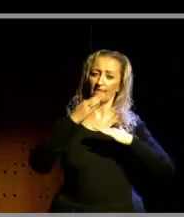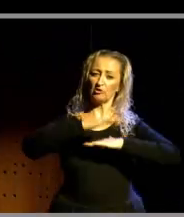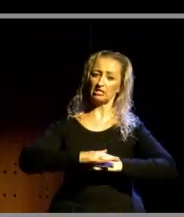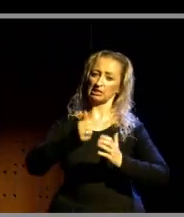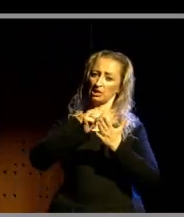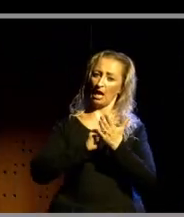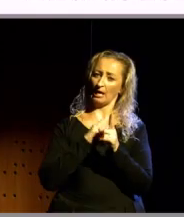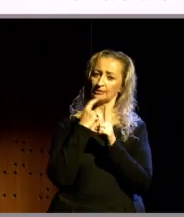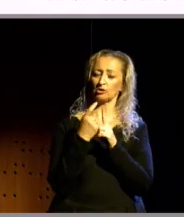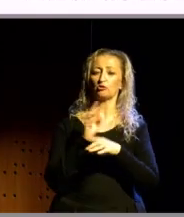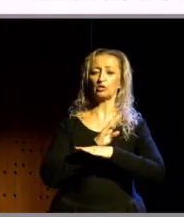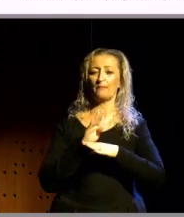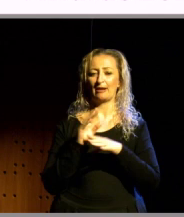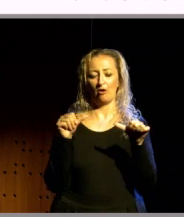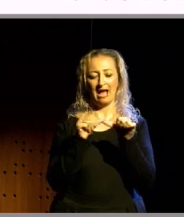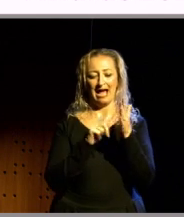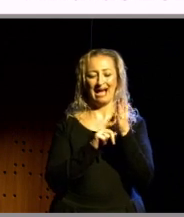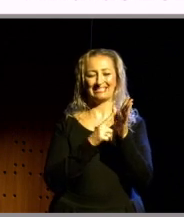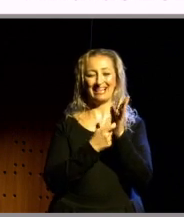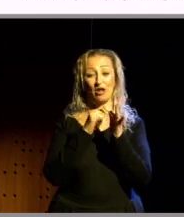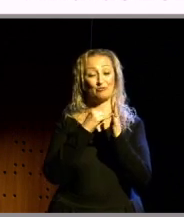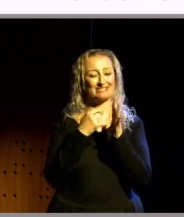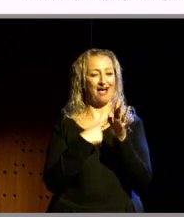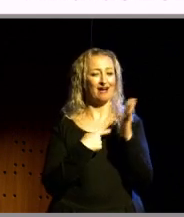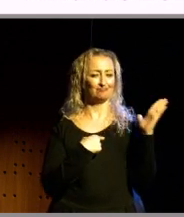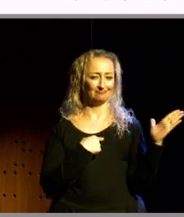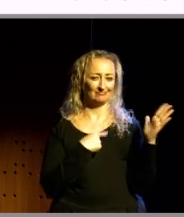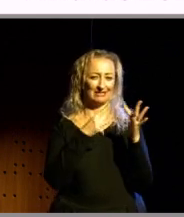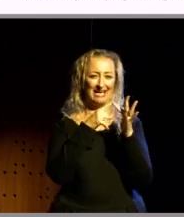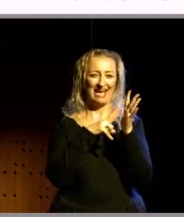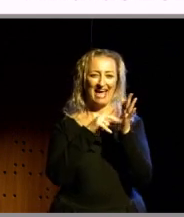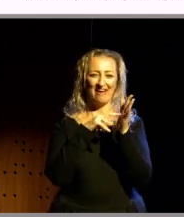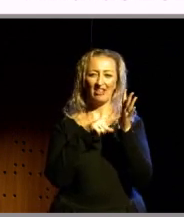aunty Larissa Behrendt here, Evelyn Araluen,